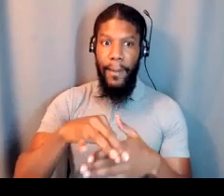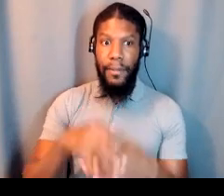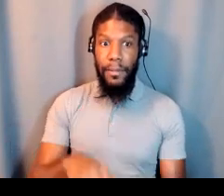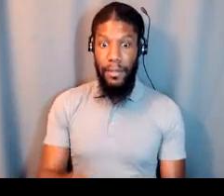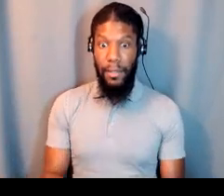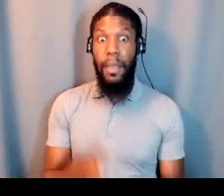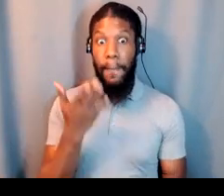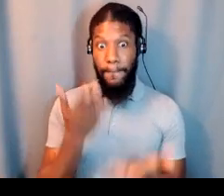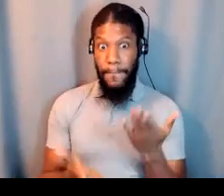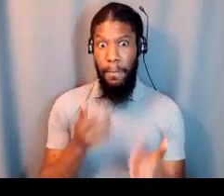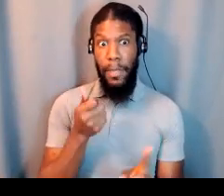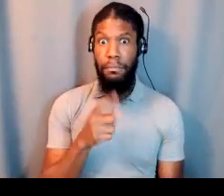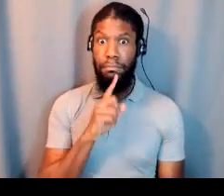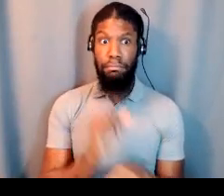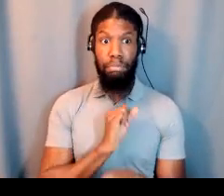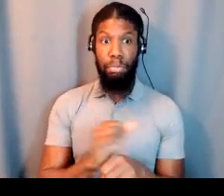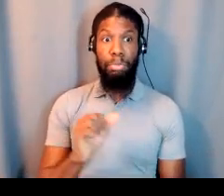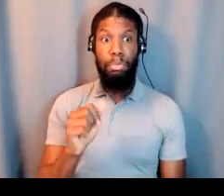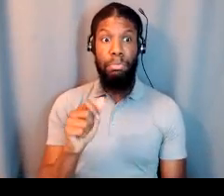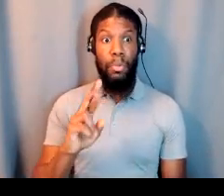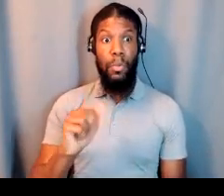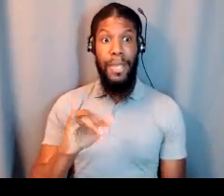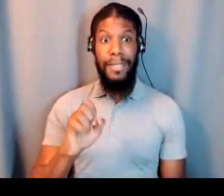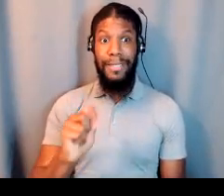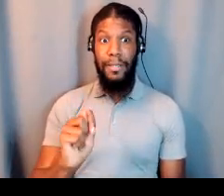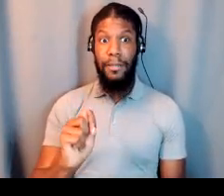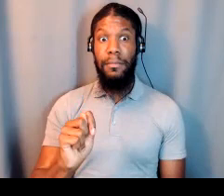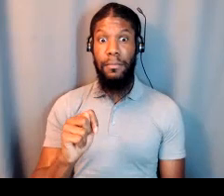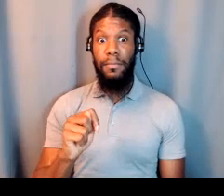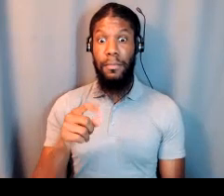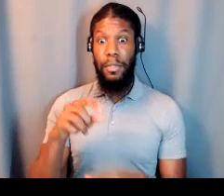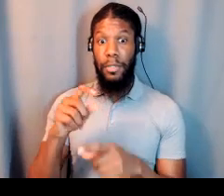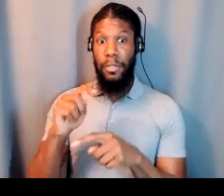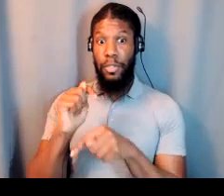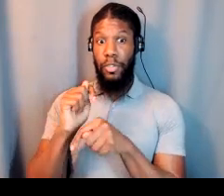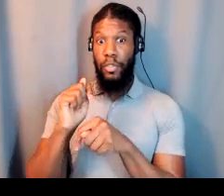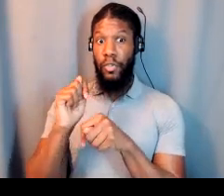"how a tutor should kind of approach that?" [Eric]: Sure.